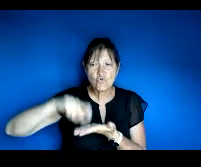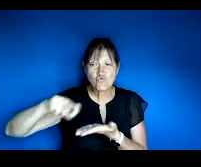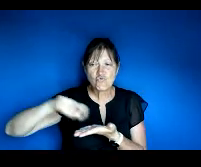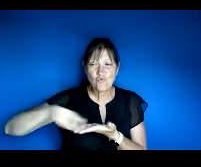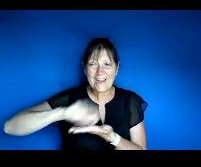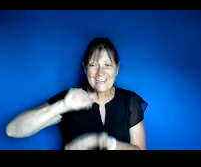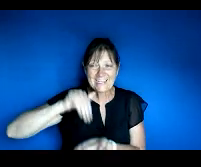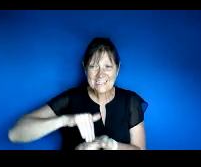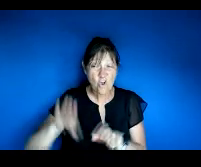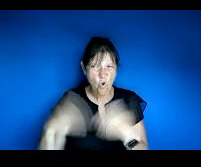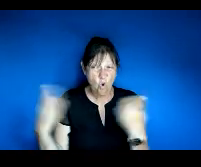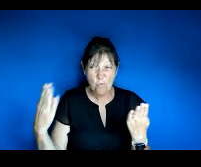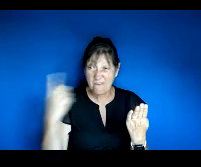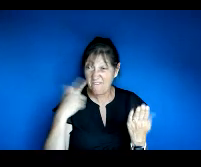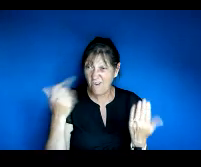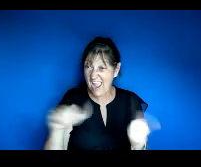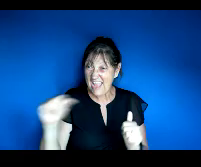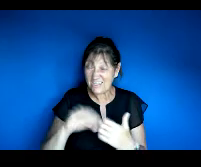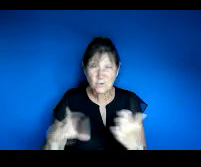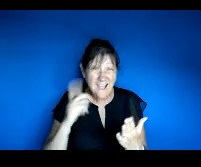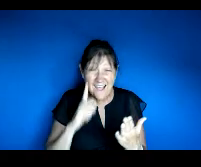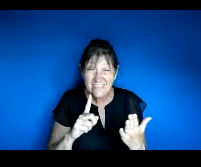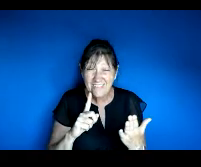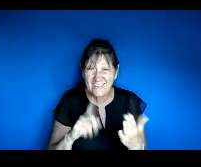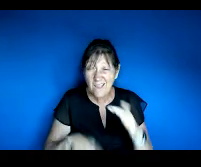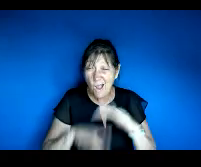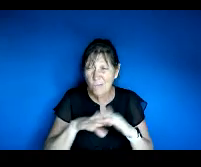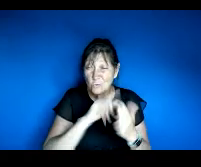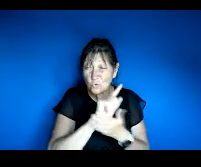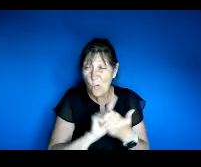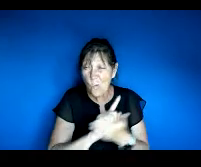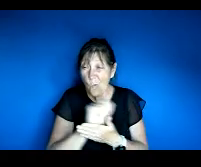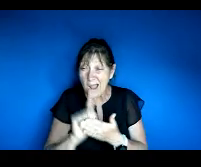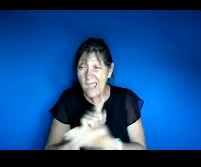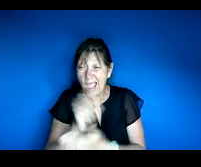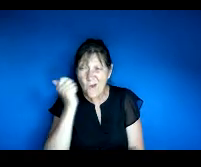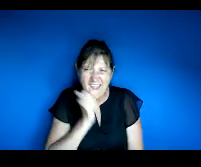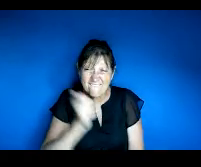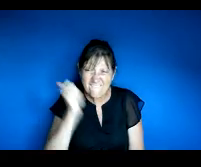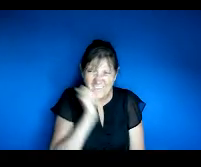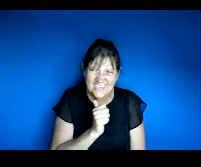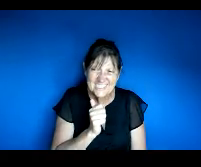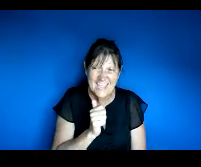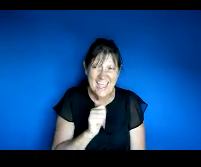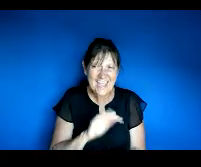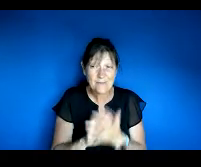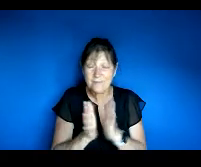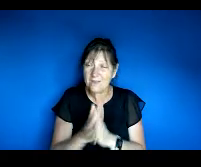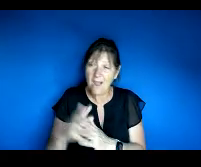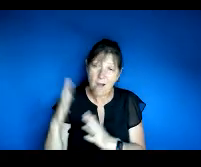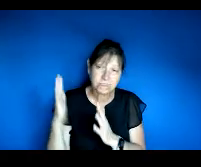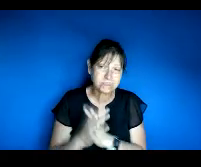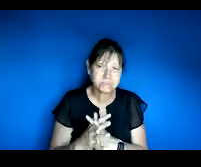You can get up to like an hour a day, I think, with them. So it can become a part of the structure of a student's day to really help.